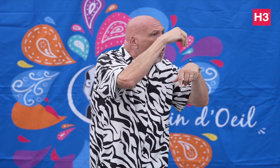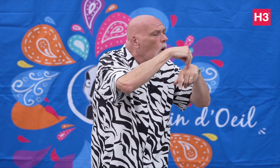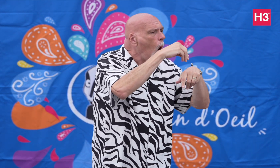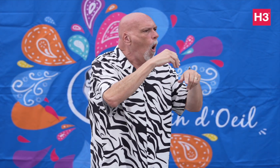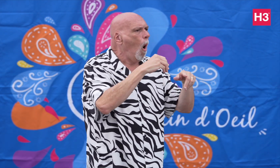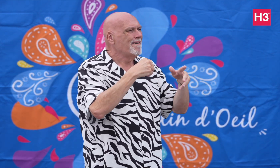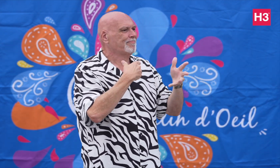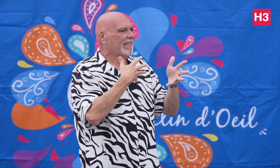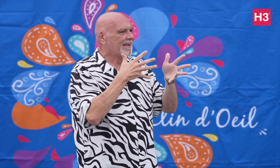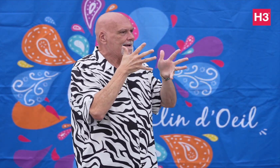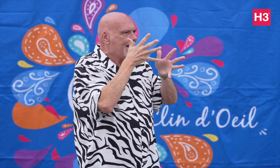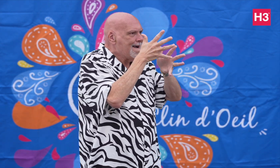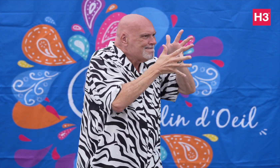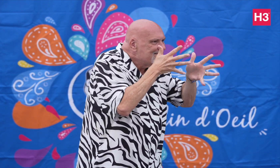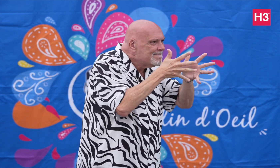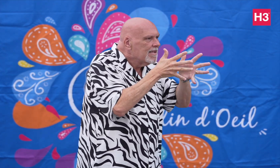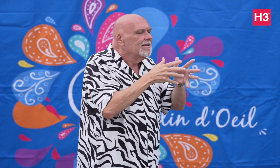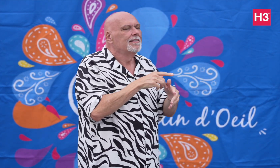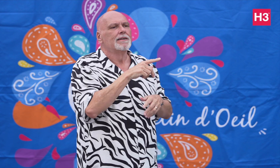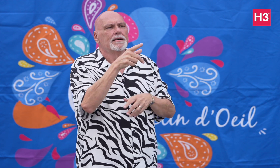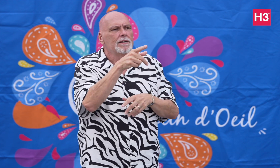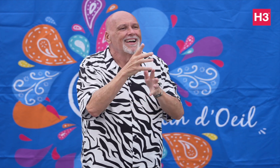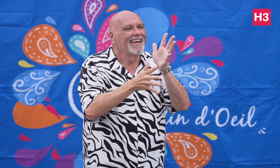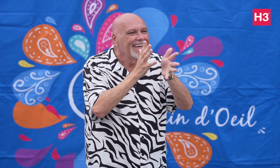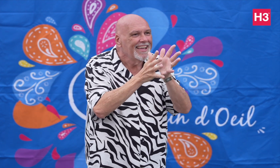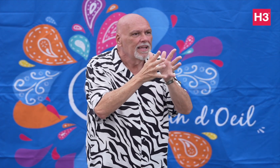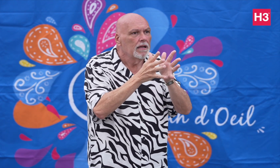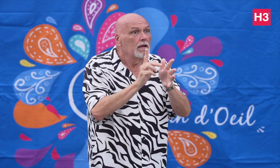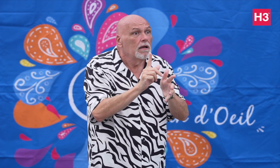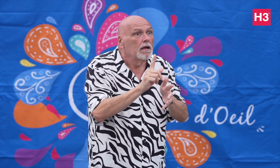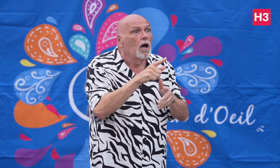but I ended up meeting people who knew Swedish Sign Language and